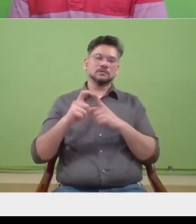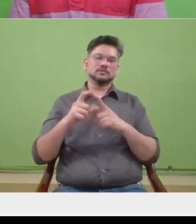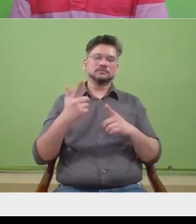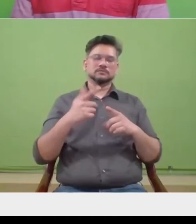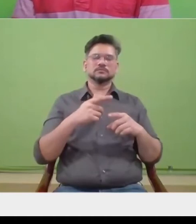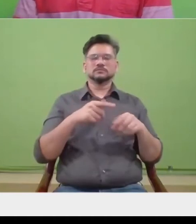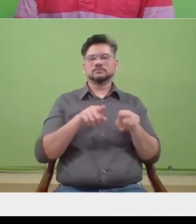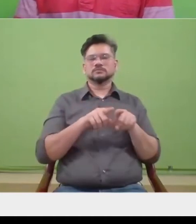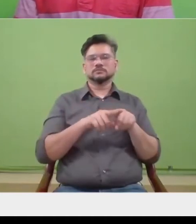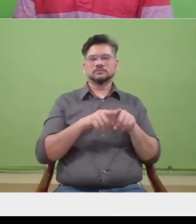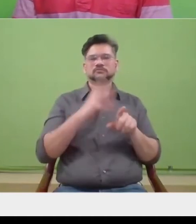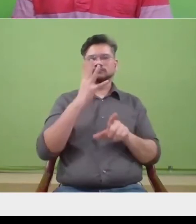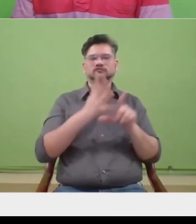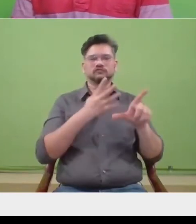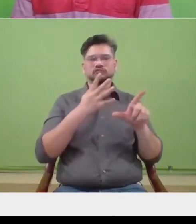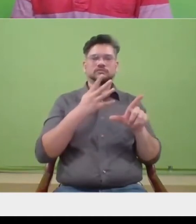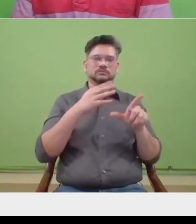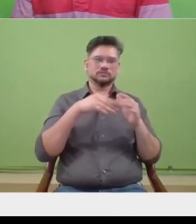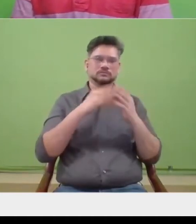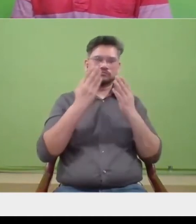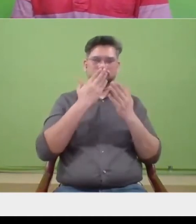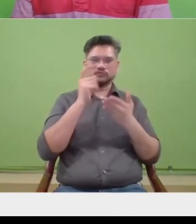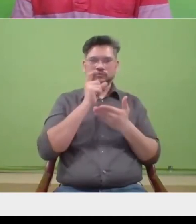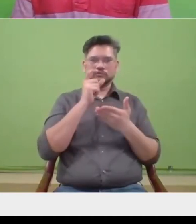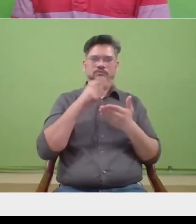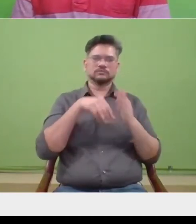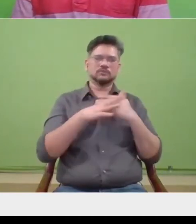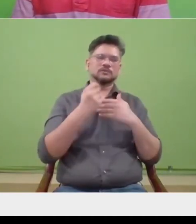and they introduced couple of papers from linguistics or so advantage was that some